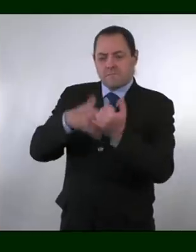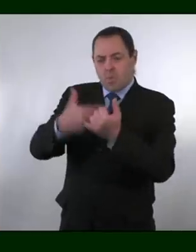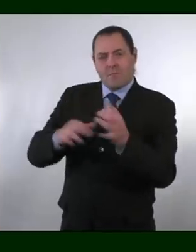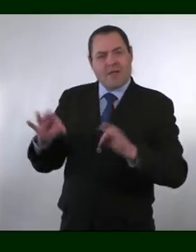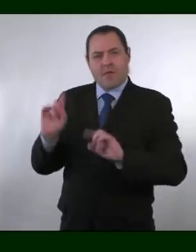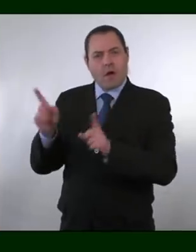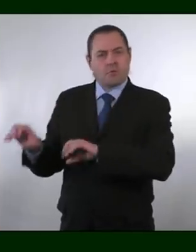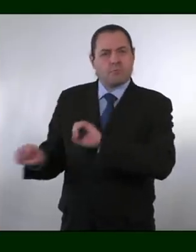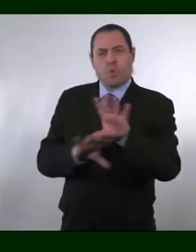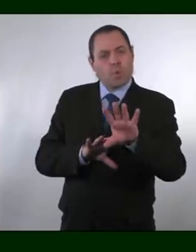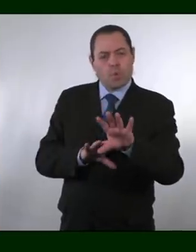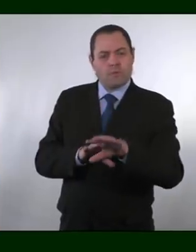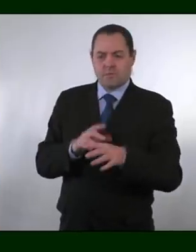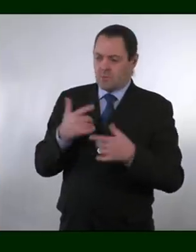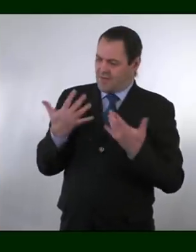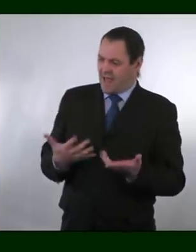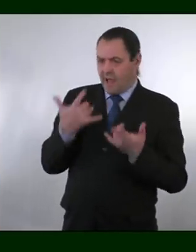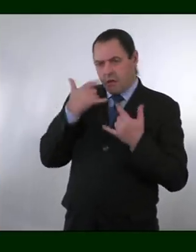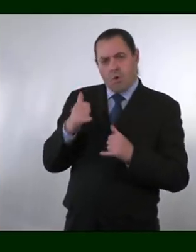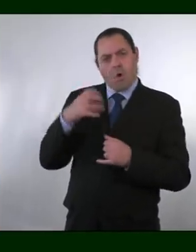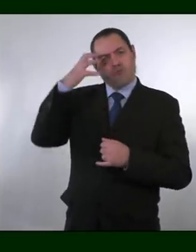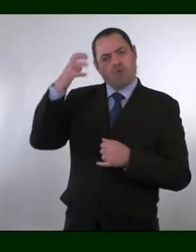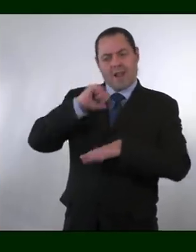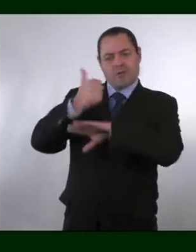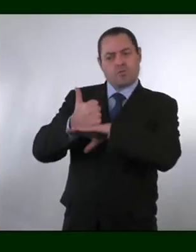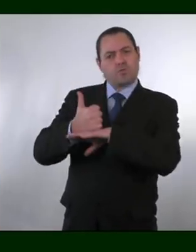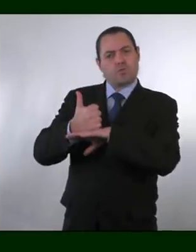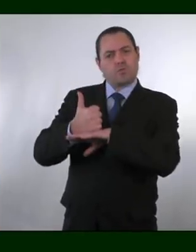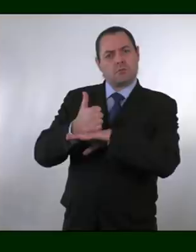Royal Institution of Chartered Surveyors and the National Fire Chiefs Council to develop